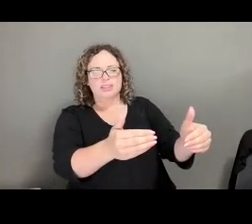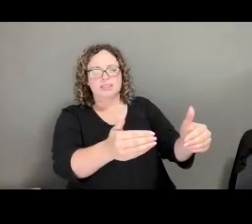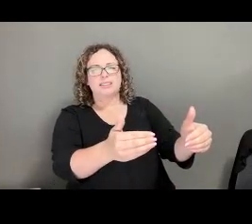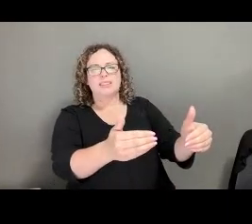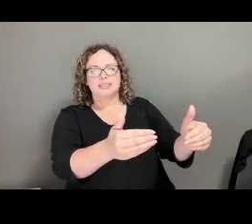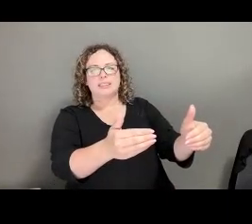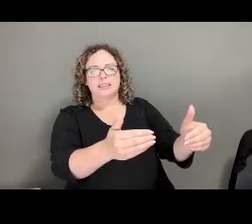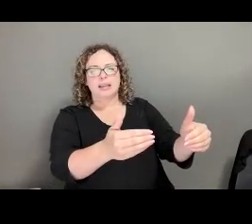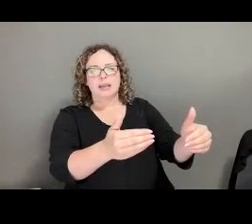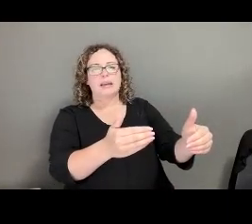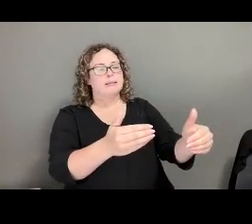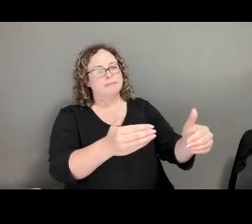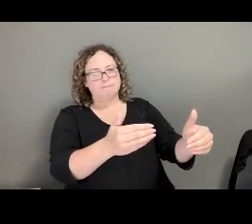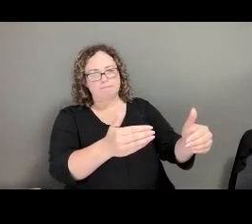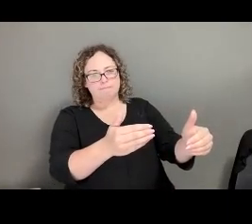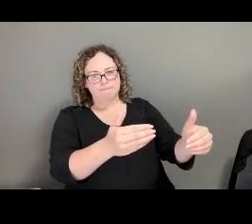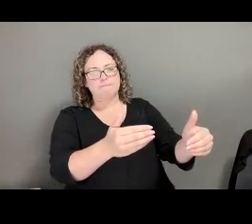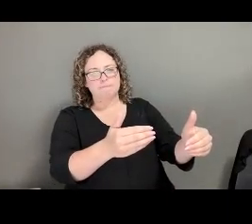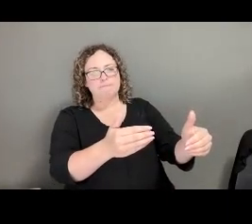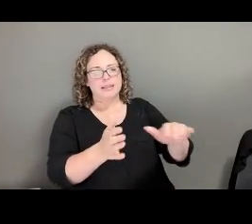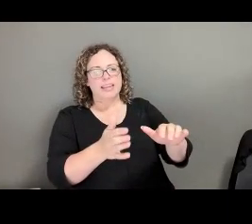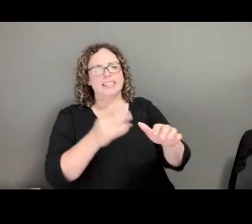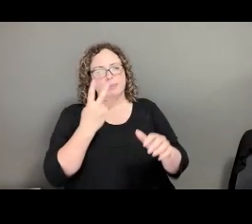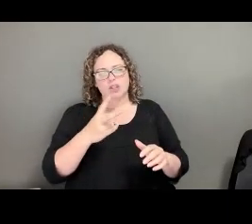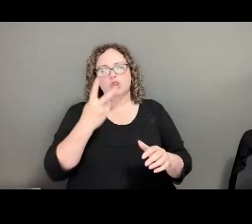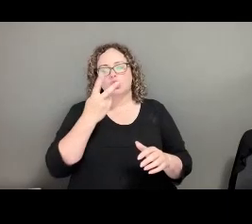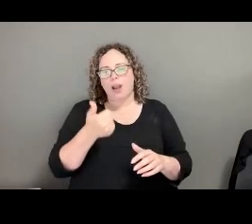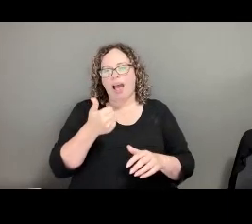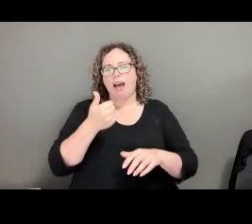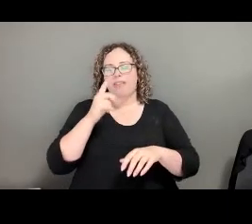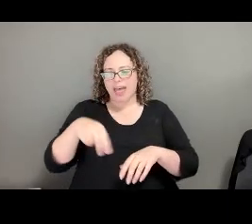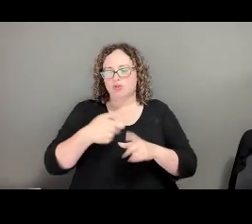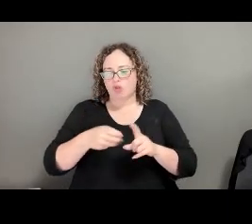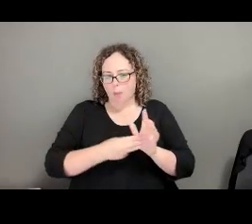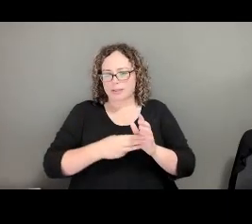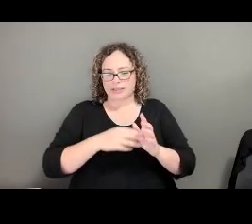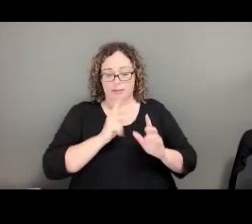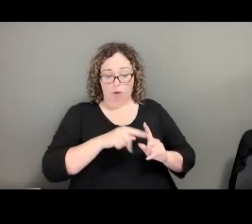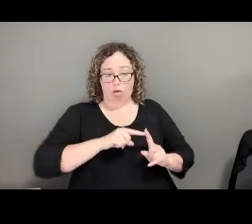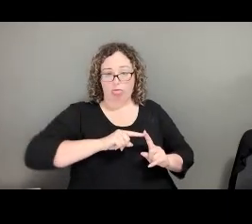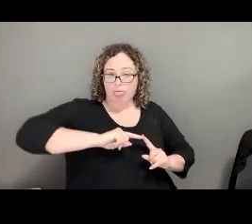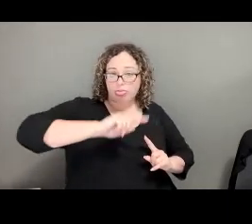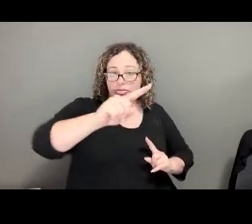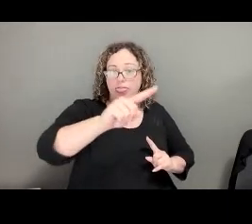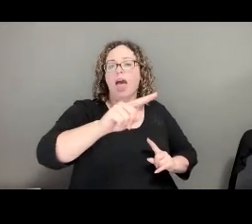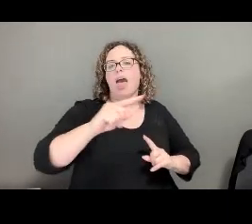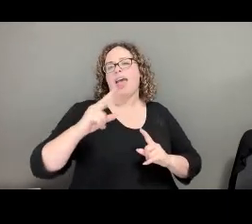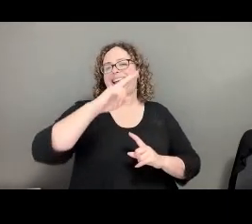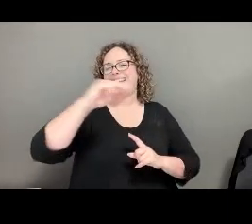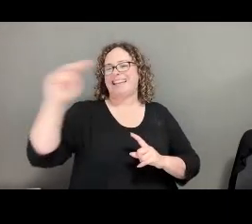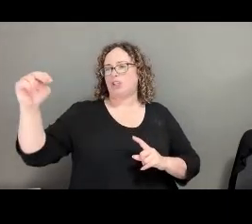It's about 2500km from Perth and about 300km below Java. So it's very, very tropical.